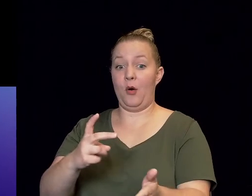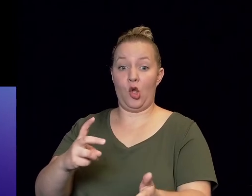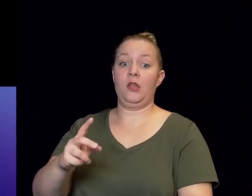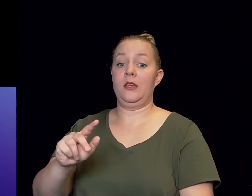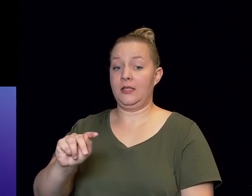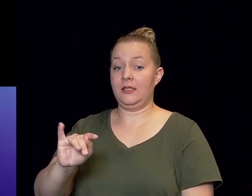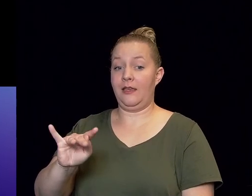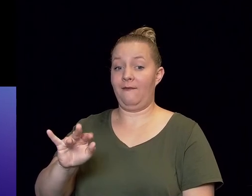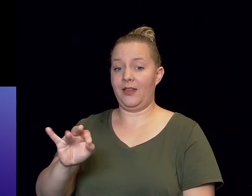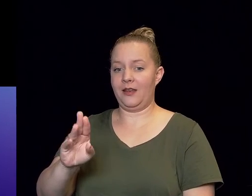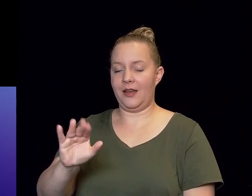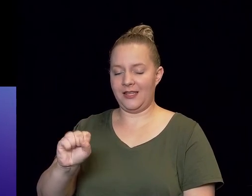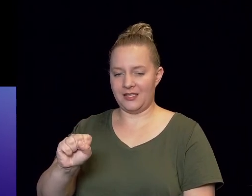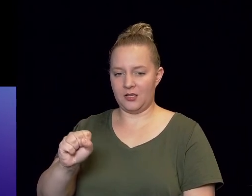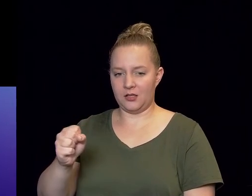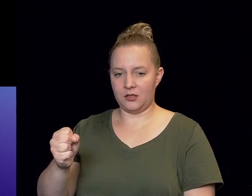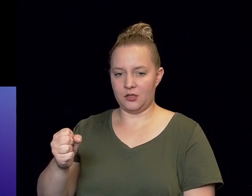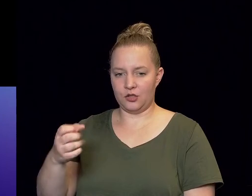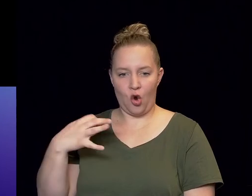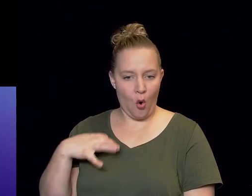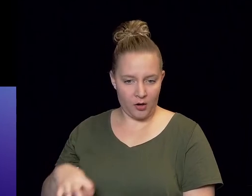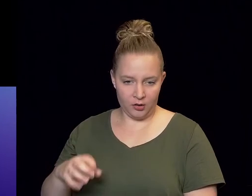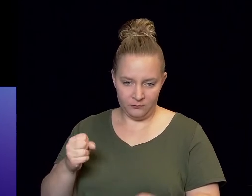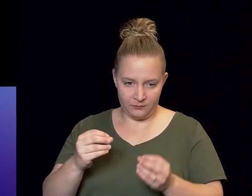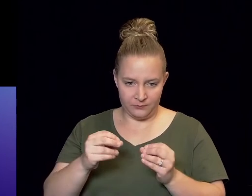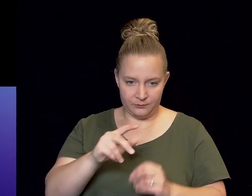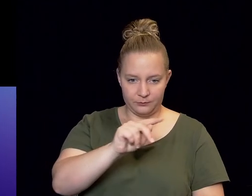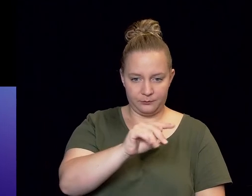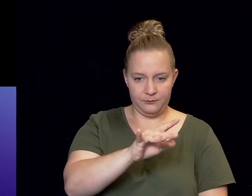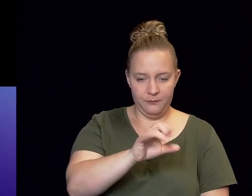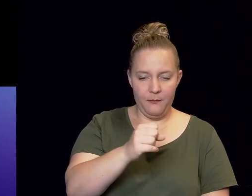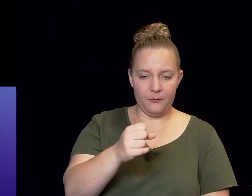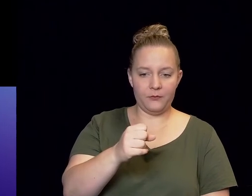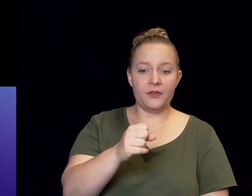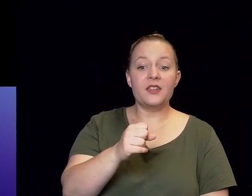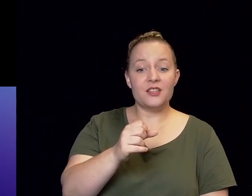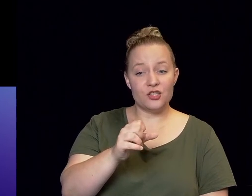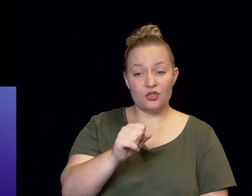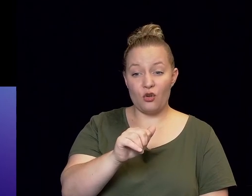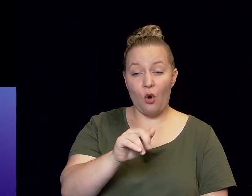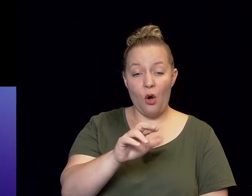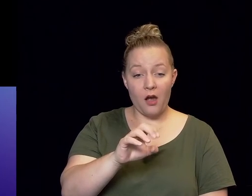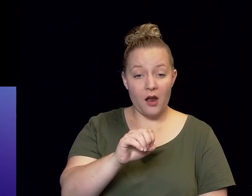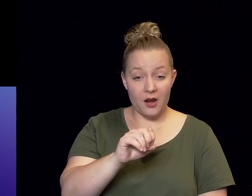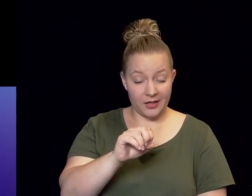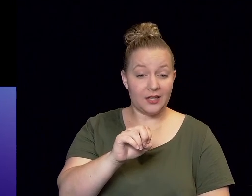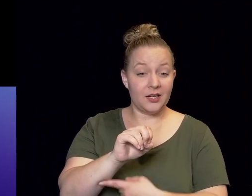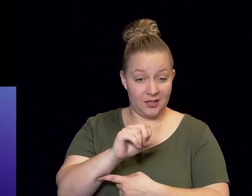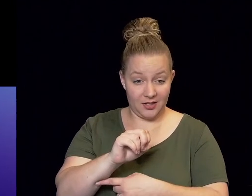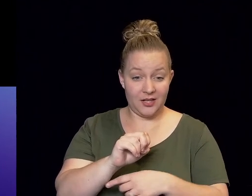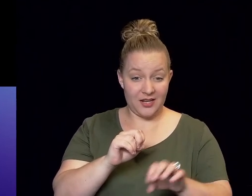multiplying it by 2. So Tiffany's score, which is s. I don't know why I wrote d there. That's silly!